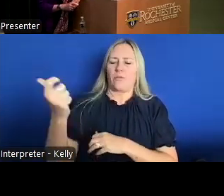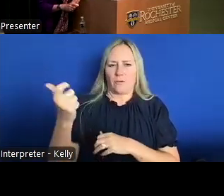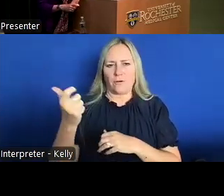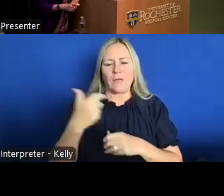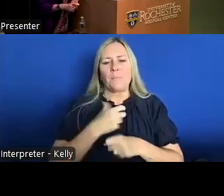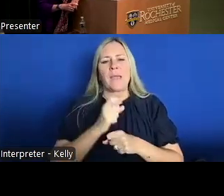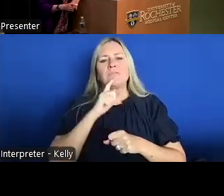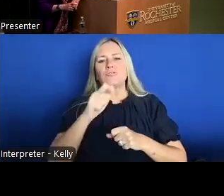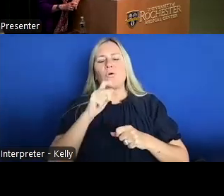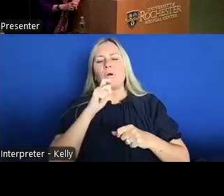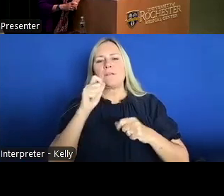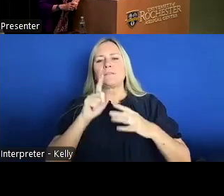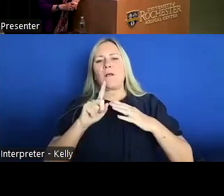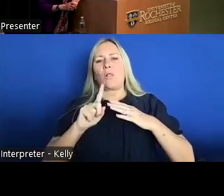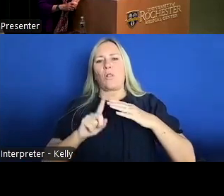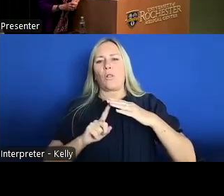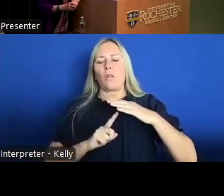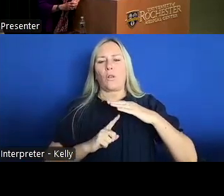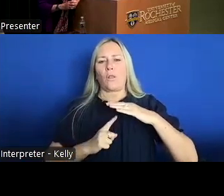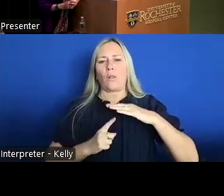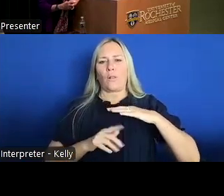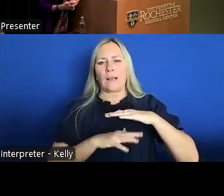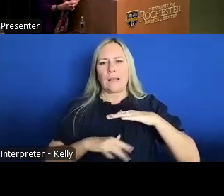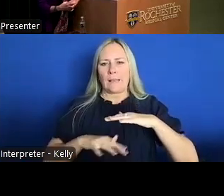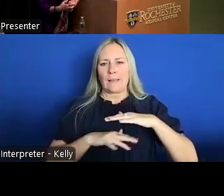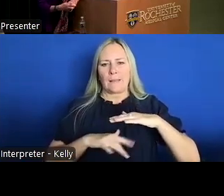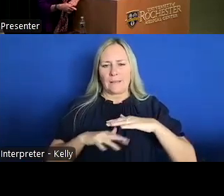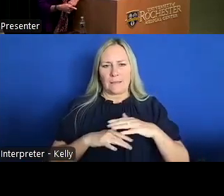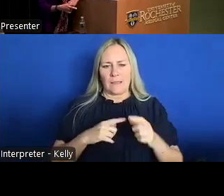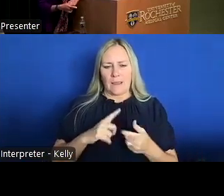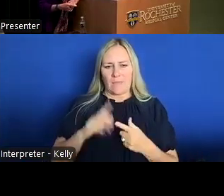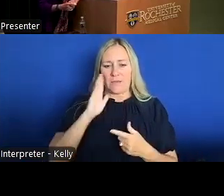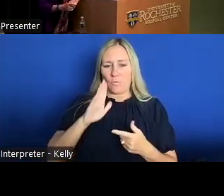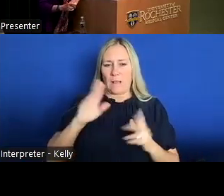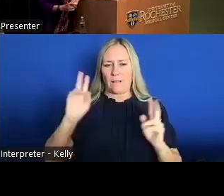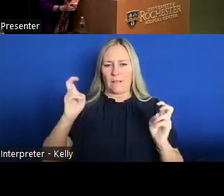don't pay the price in in other ways so I wonder how what recommendations you have for us exactly